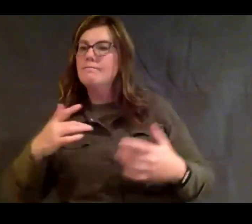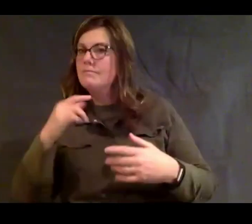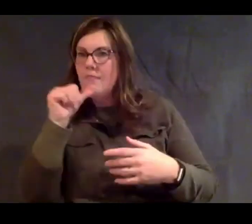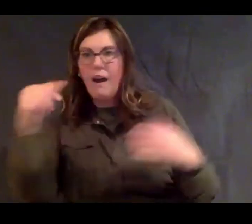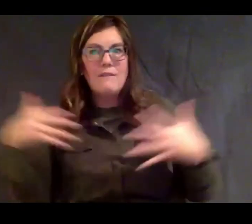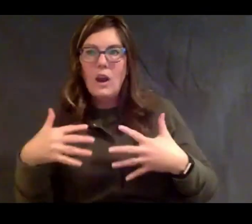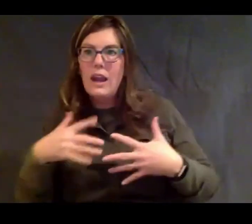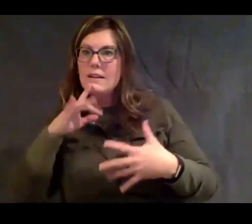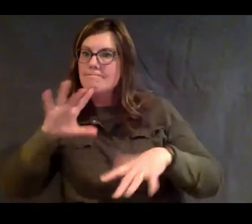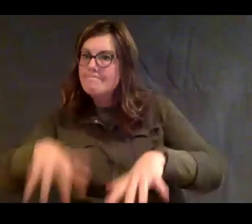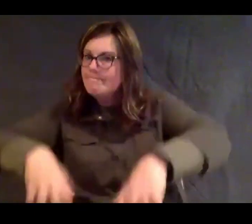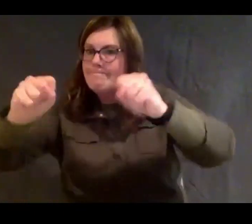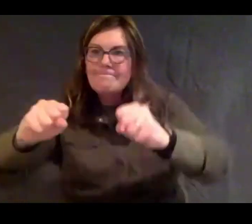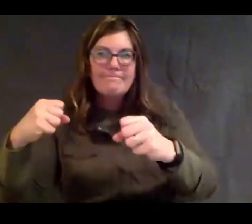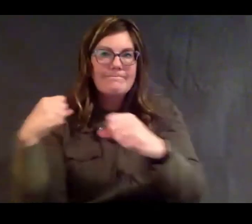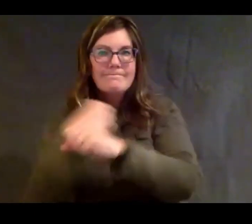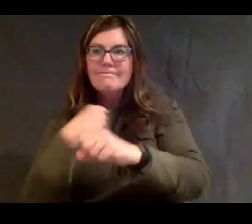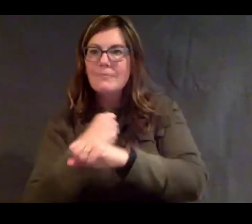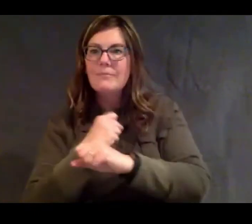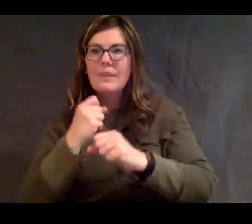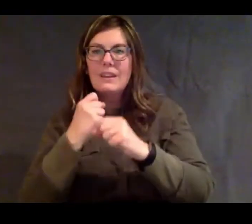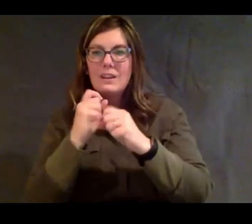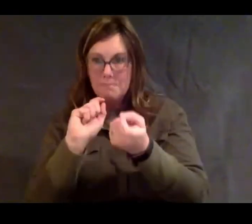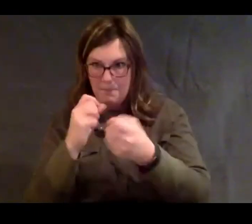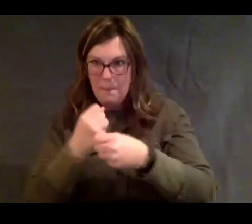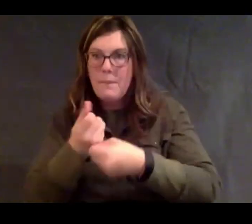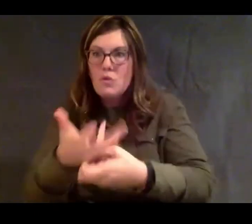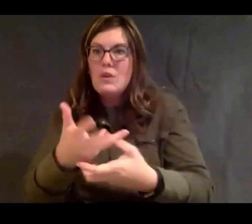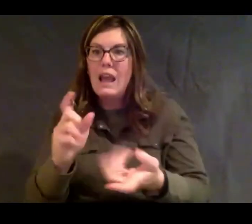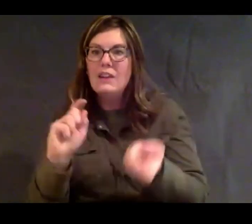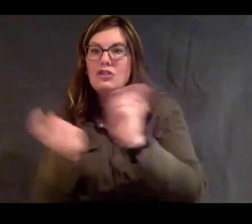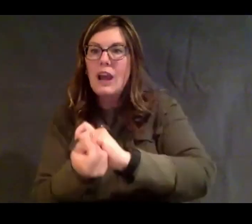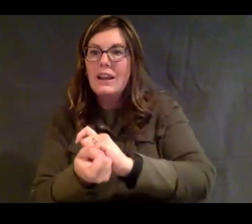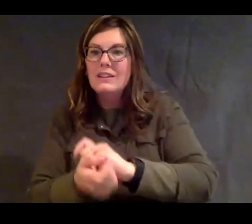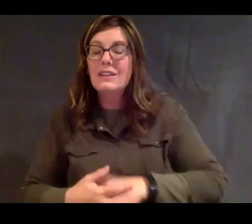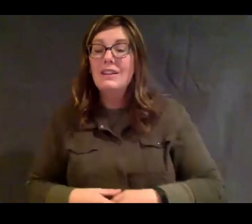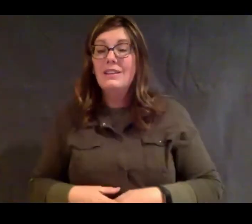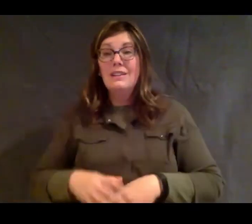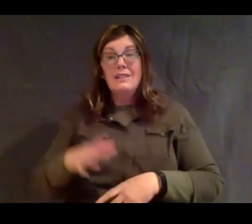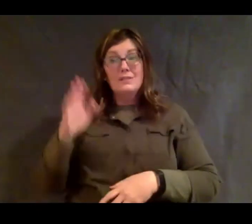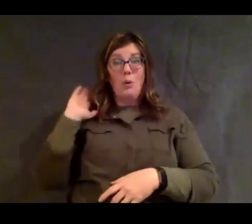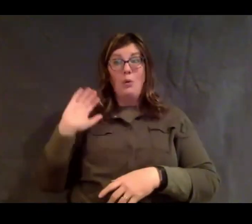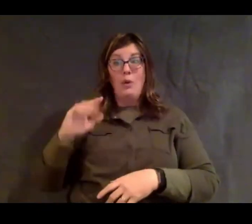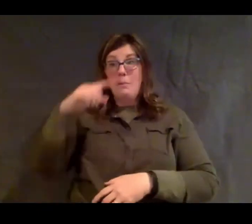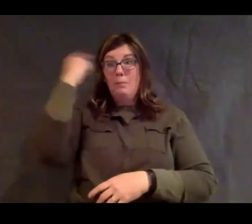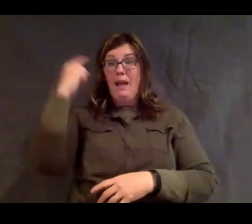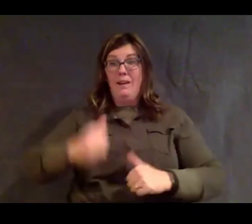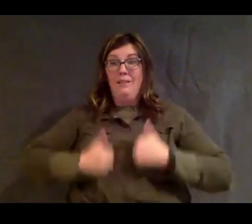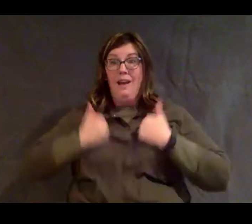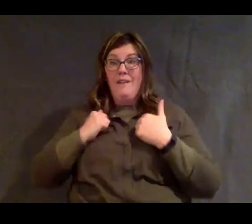with the black lives matter movement that yes i was a part of proudly so we're folks right out